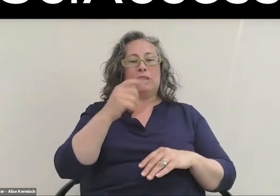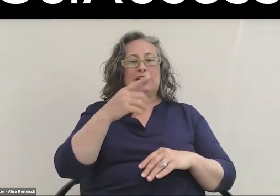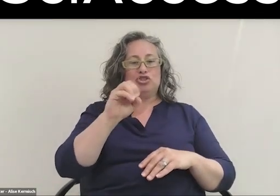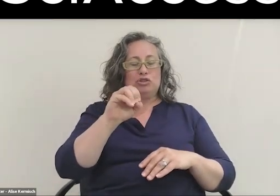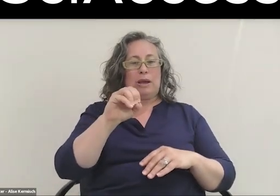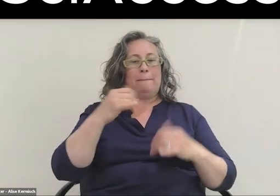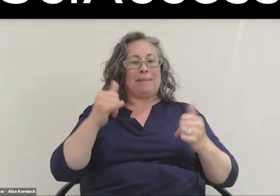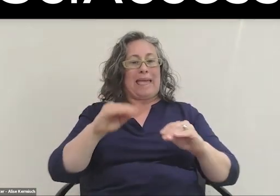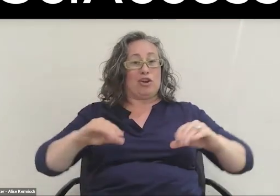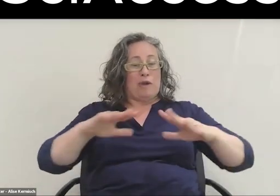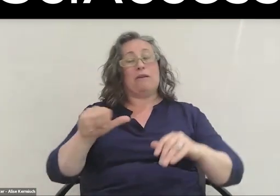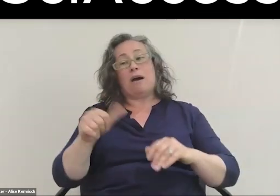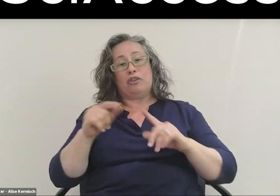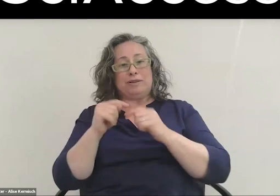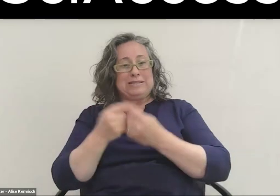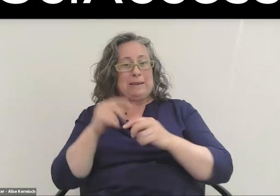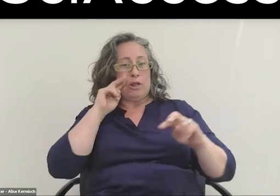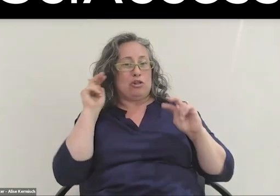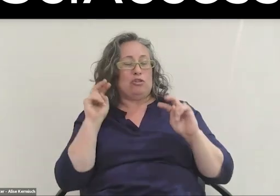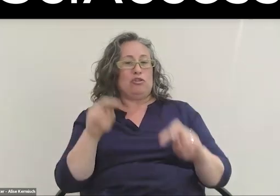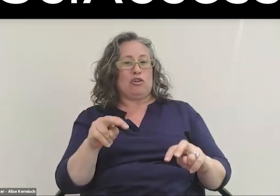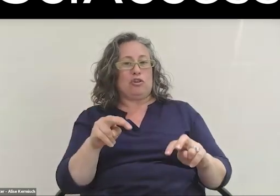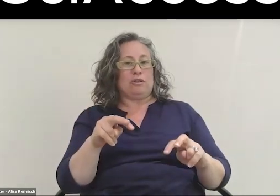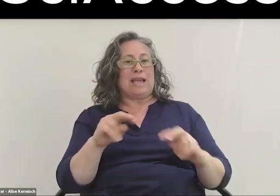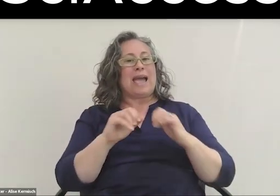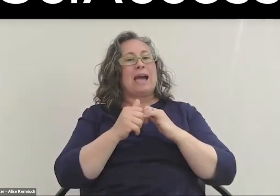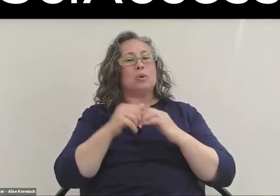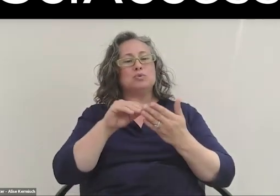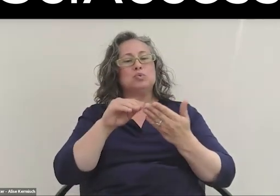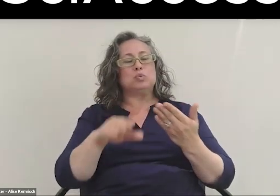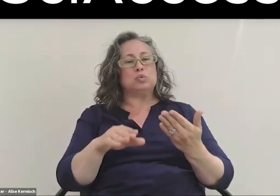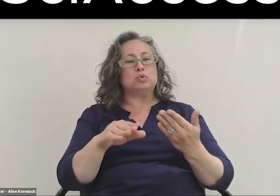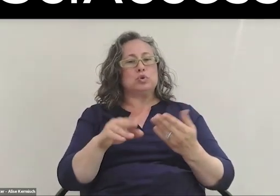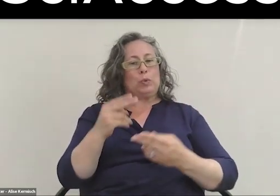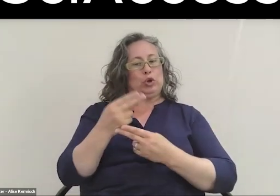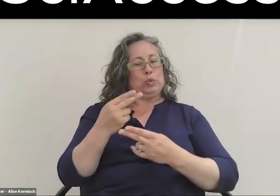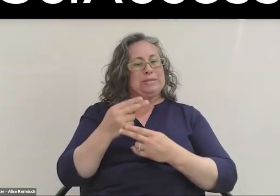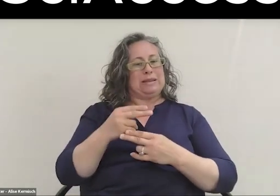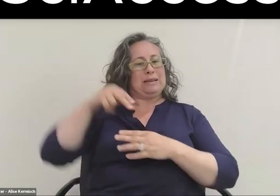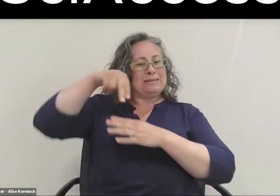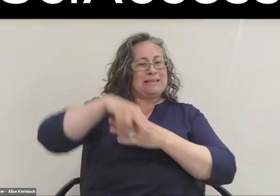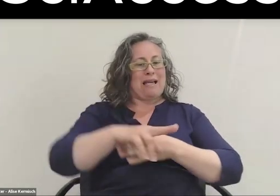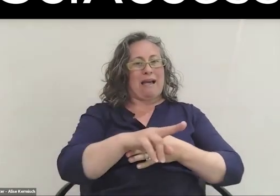at the way students were using the slides and the hill,